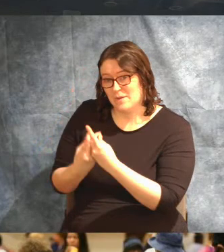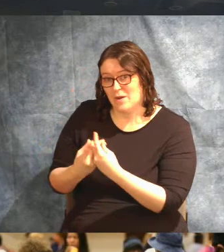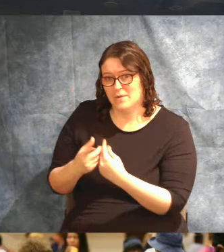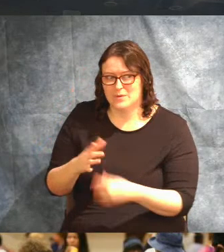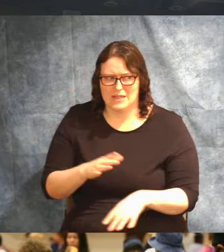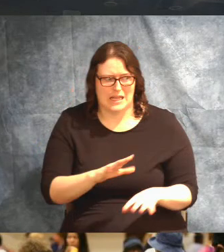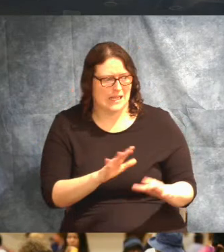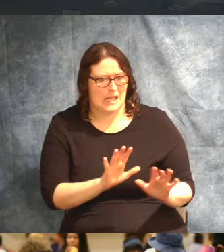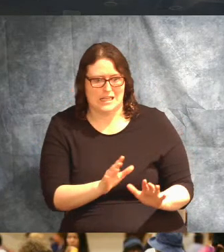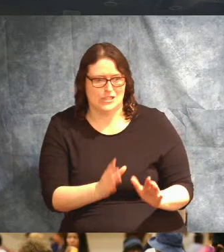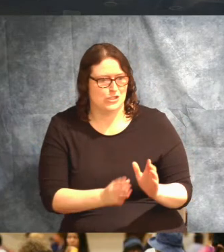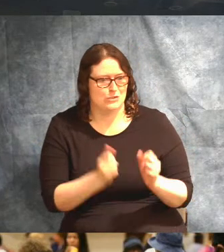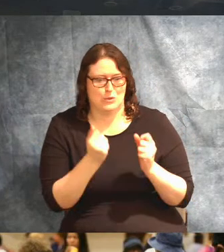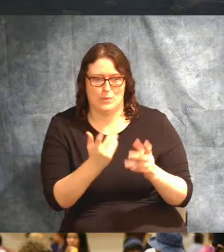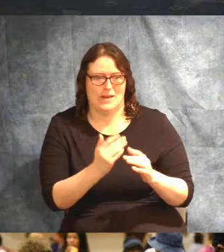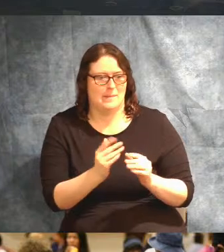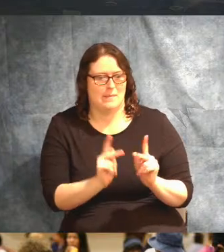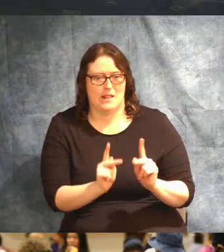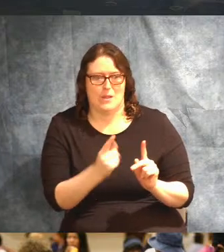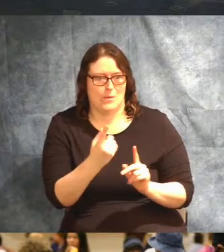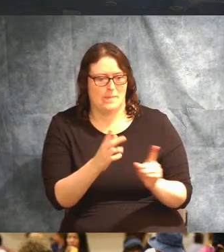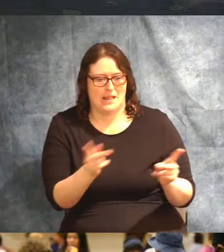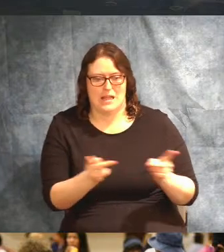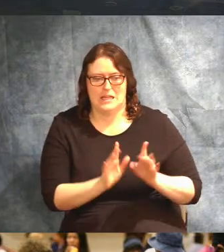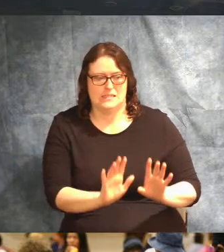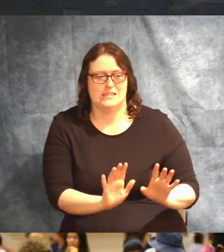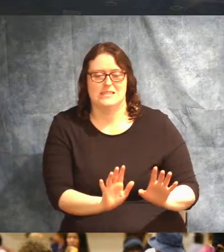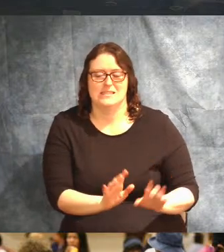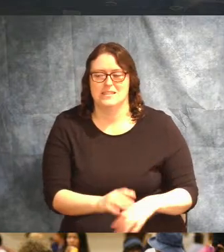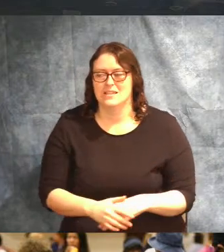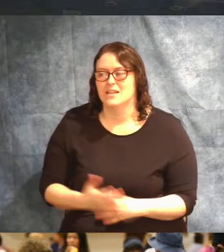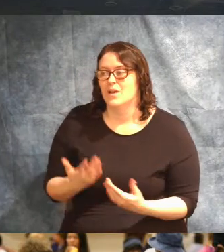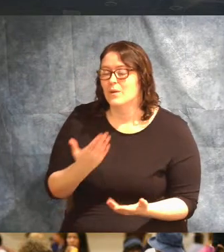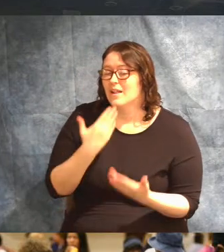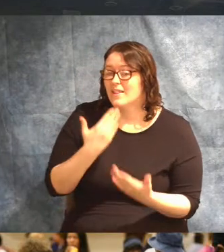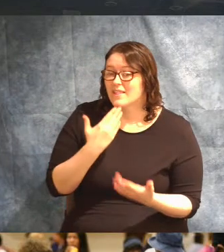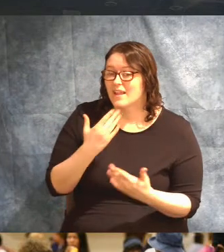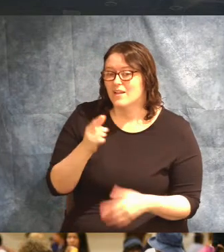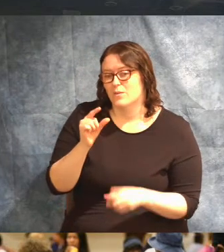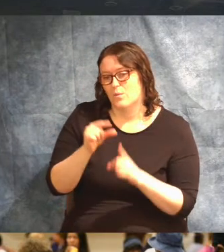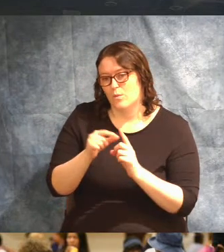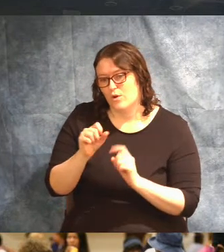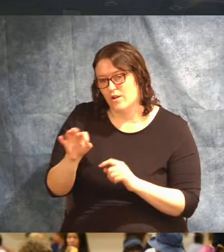it was so many. I want to thank the word of deliverance Bishop Hilton and his the entire